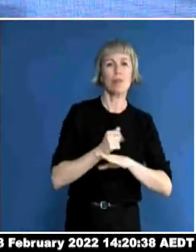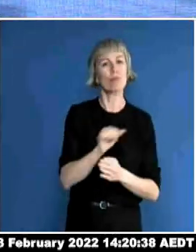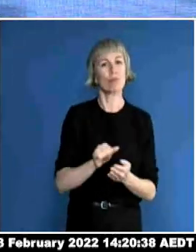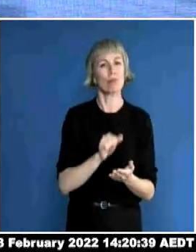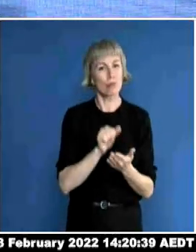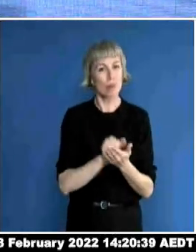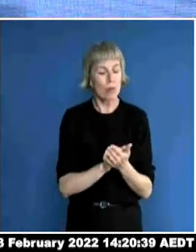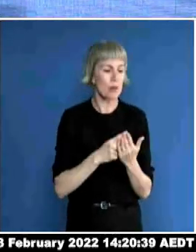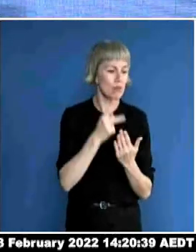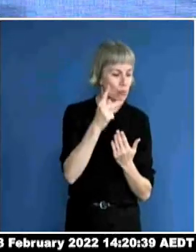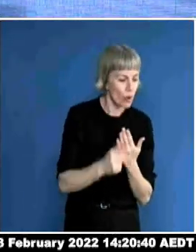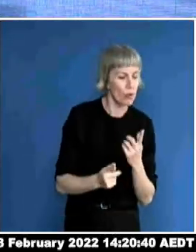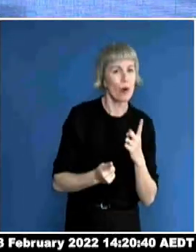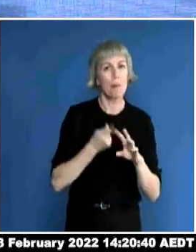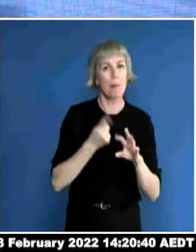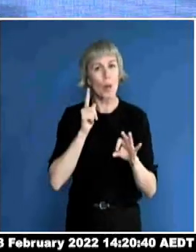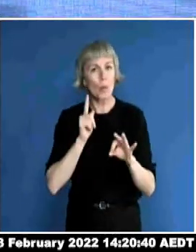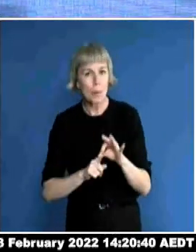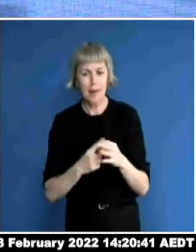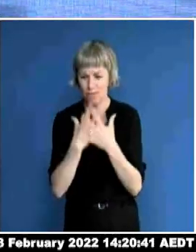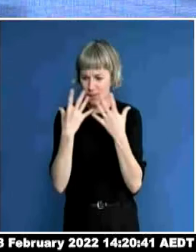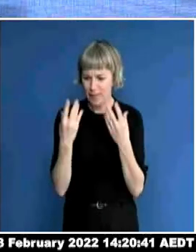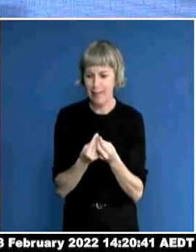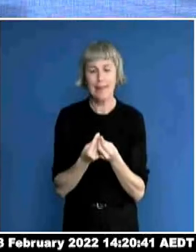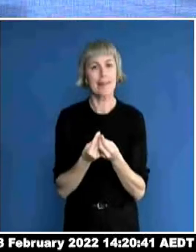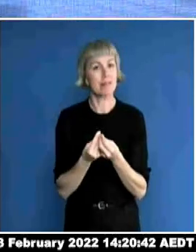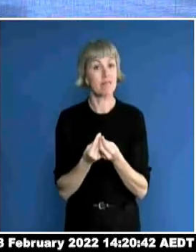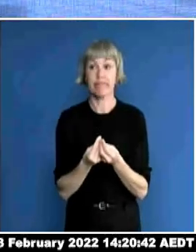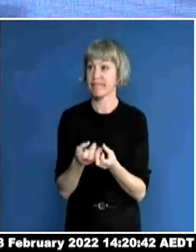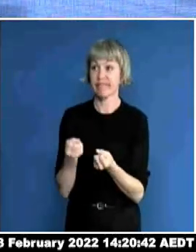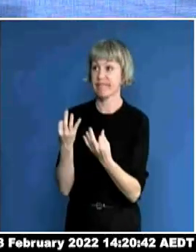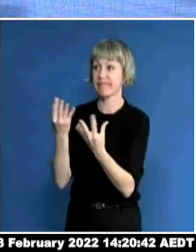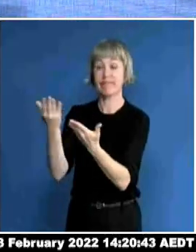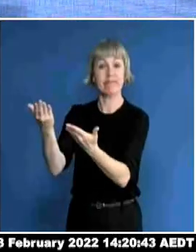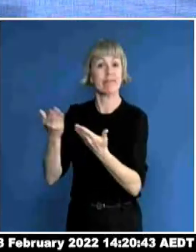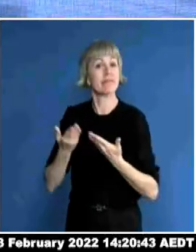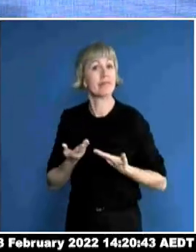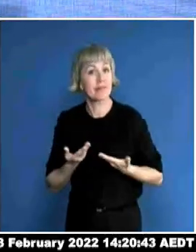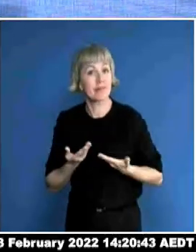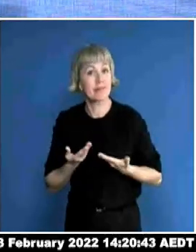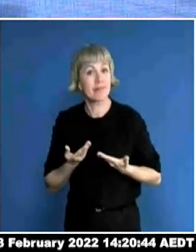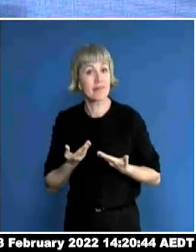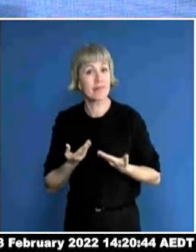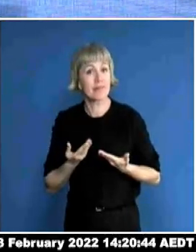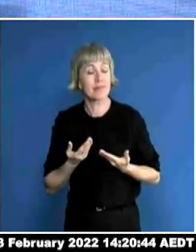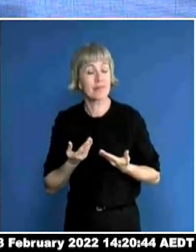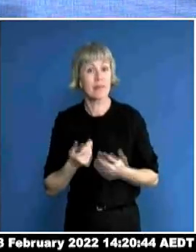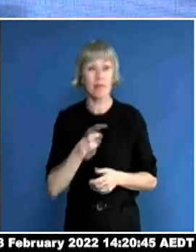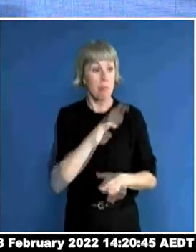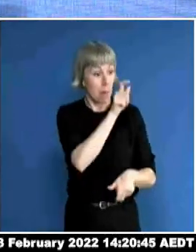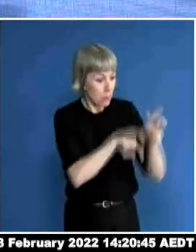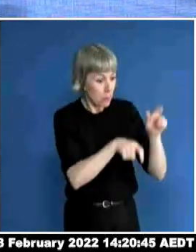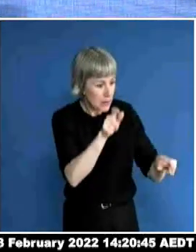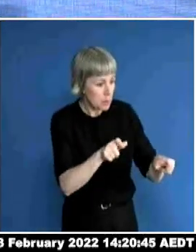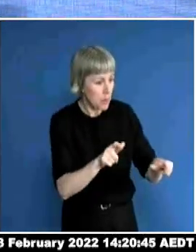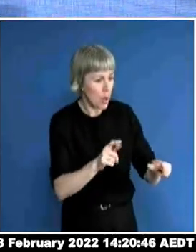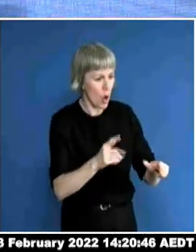So when you've got baristas training on a domestic coffee machine on a computer stand